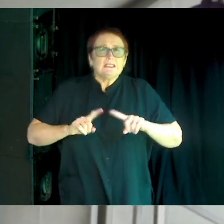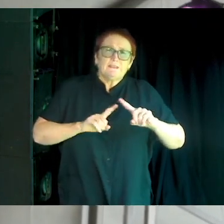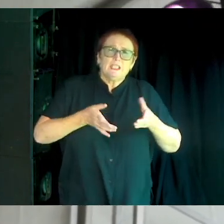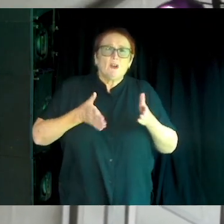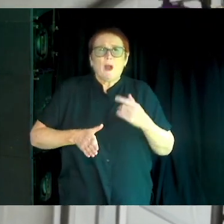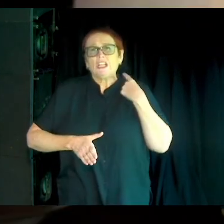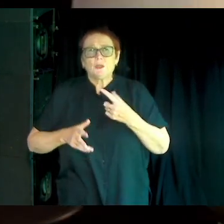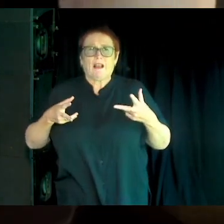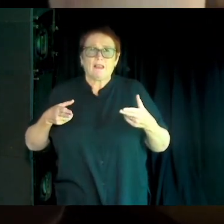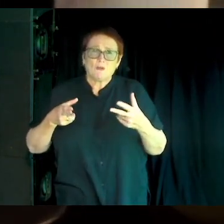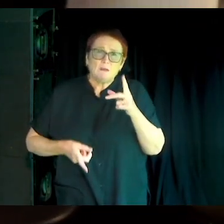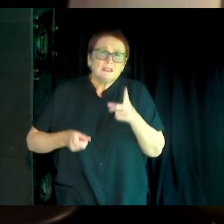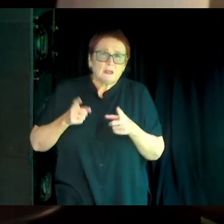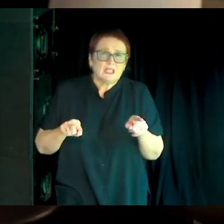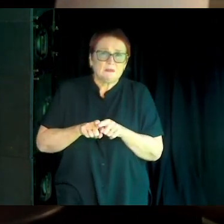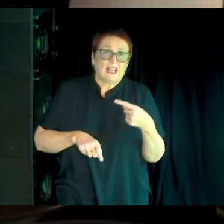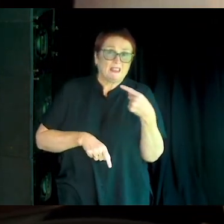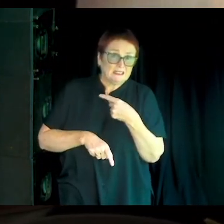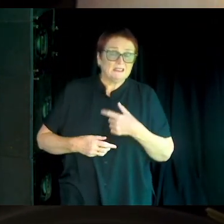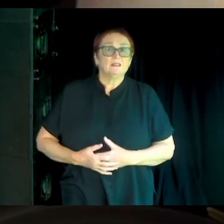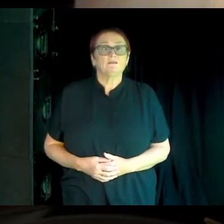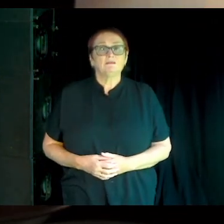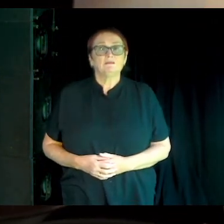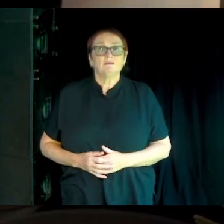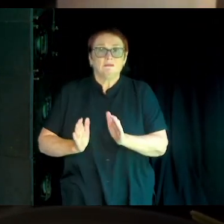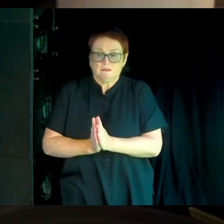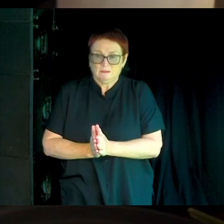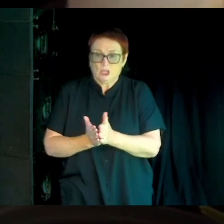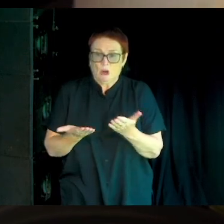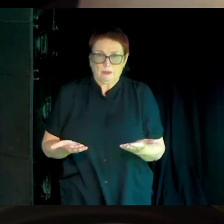sometimes people like to do like that and then open up the whole shell